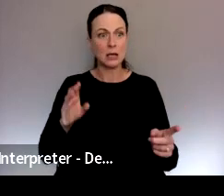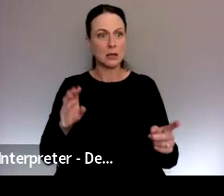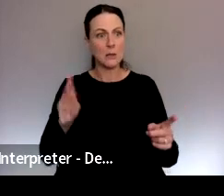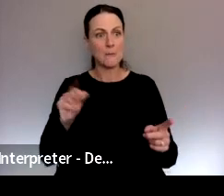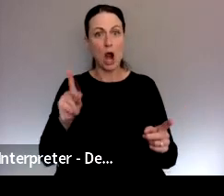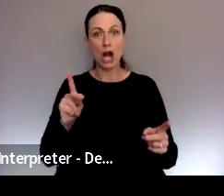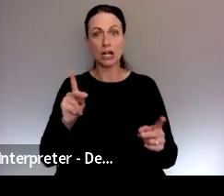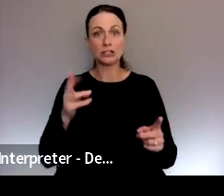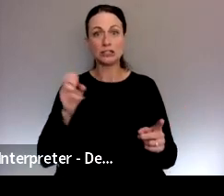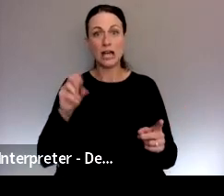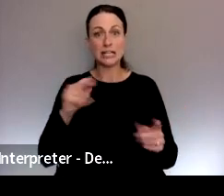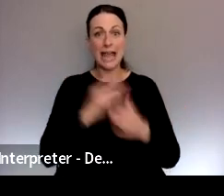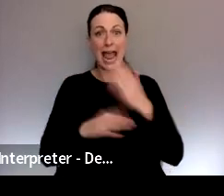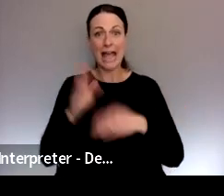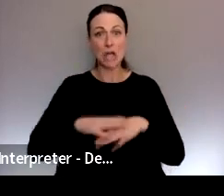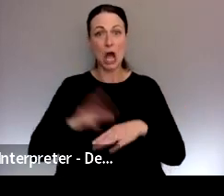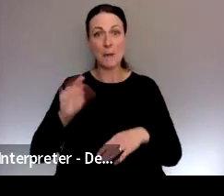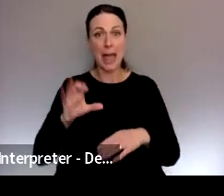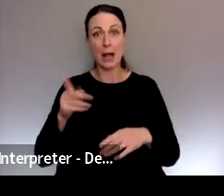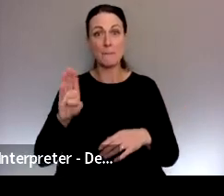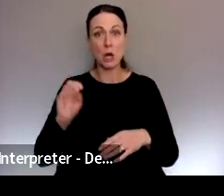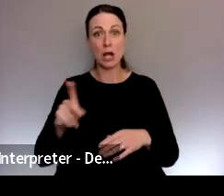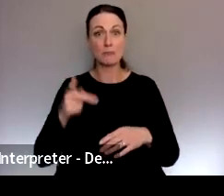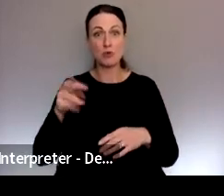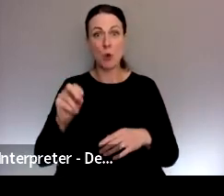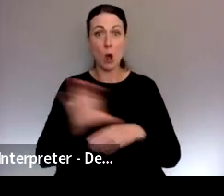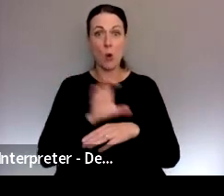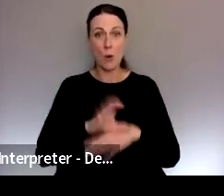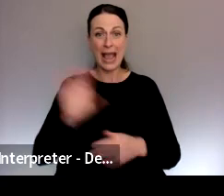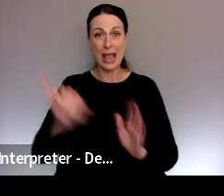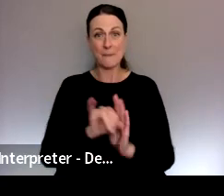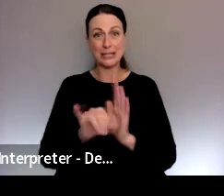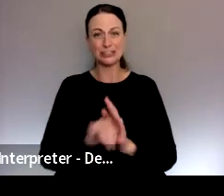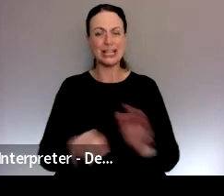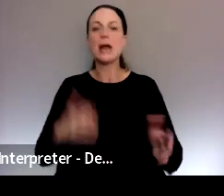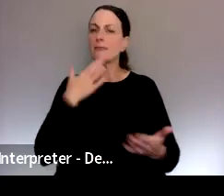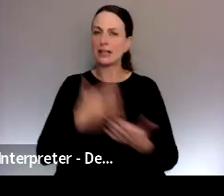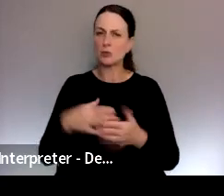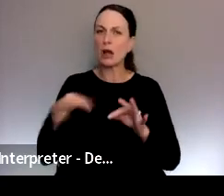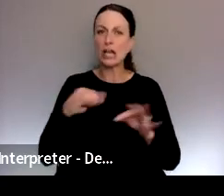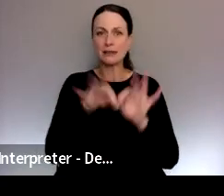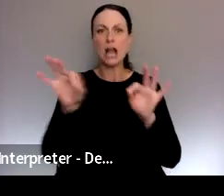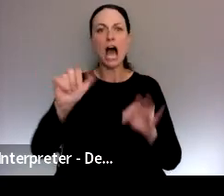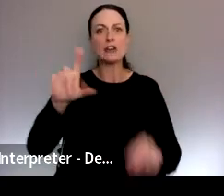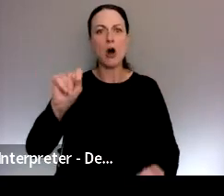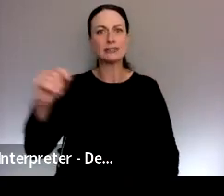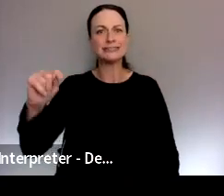> Mark Sutton's hands on a Macbook Pro image. Mark: So, the first one is well described and uses an alt tag.